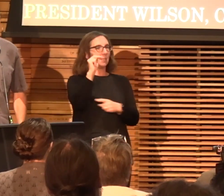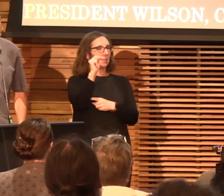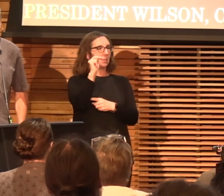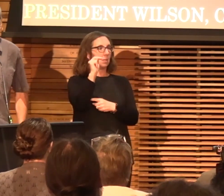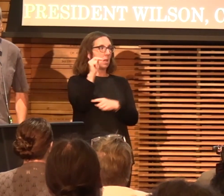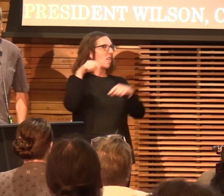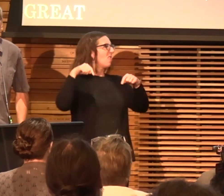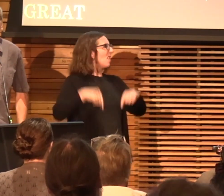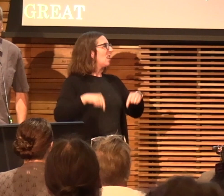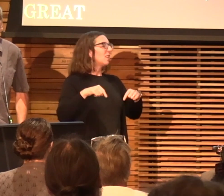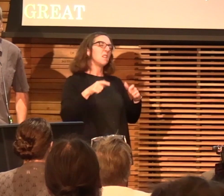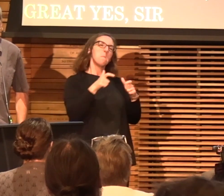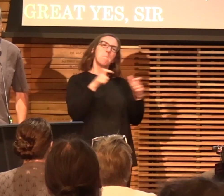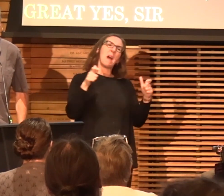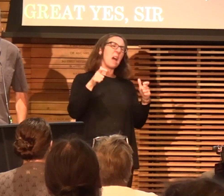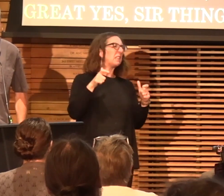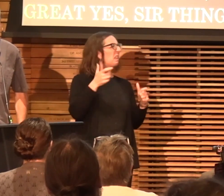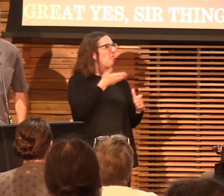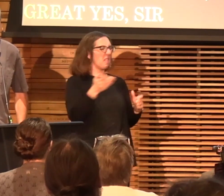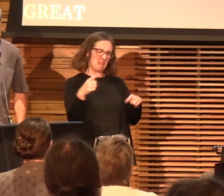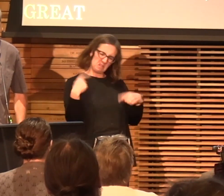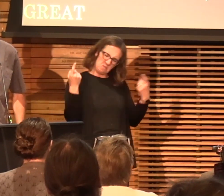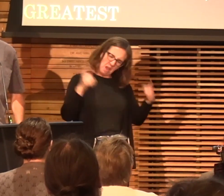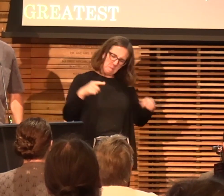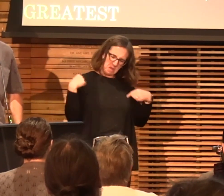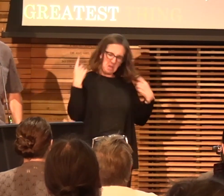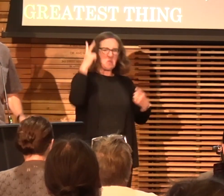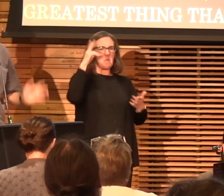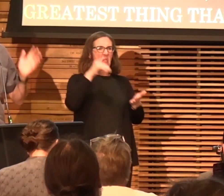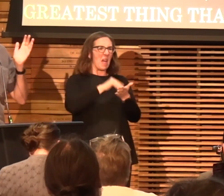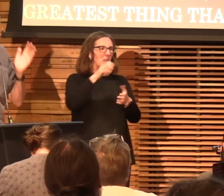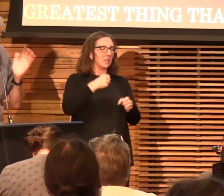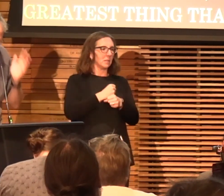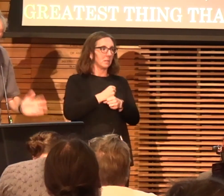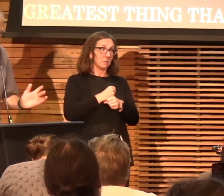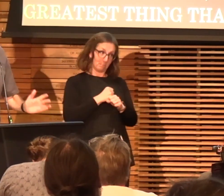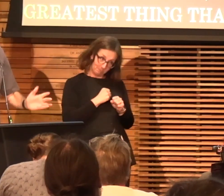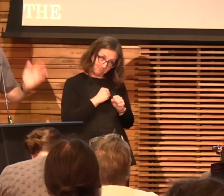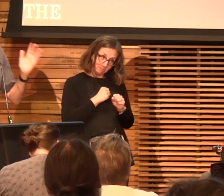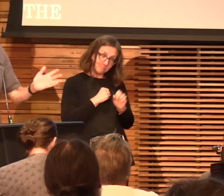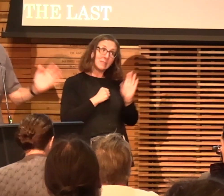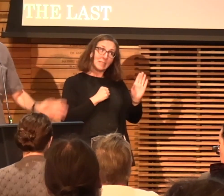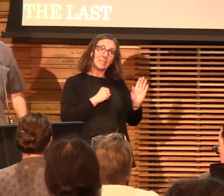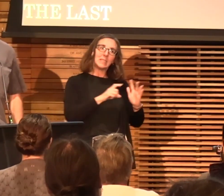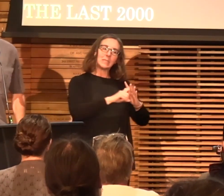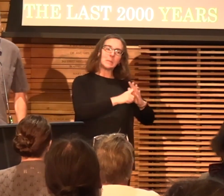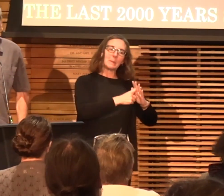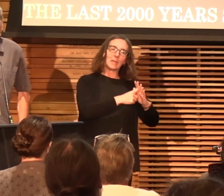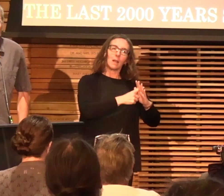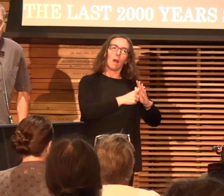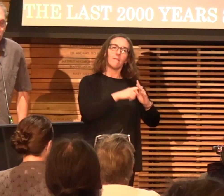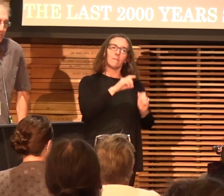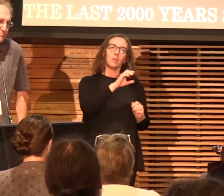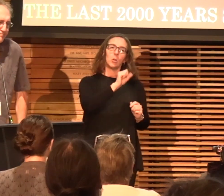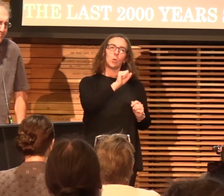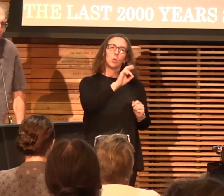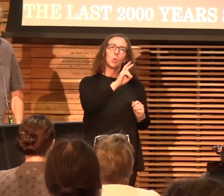that's happened for mankind in the last 2000 years. So this is the beginning of Soviet communism, Bolshevism.